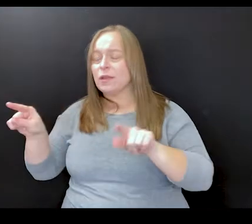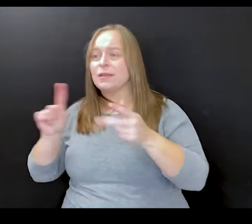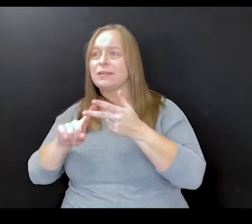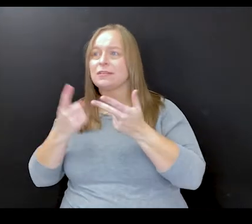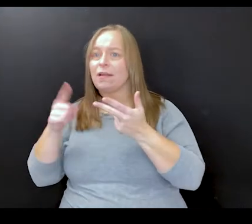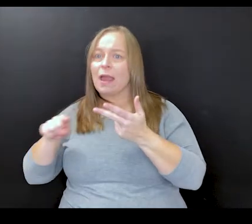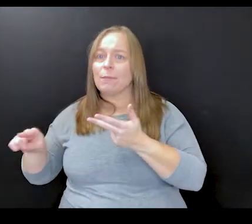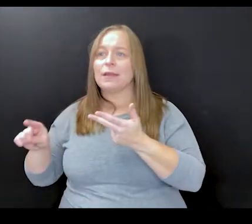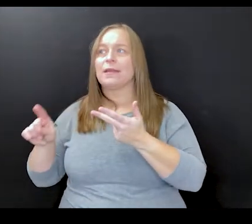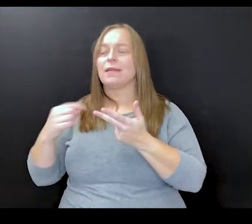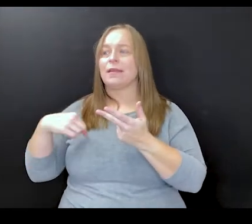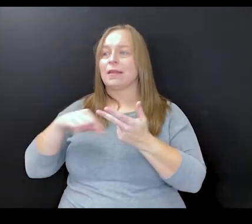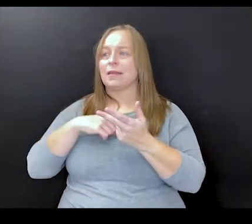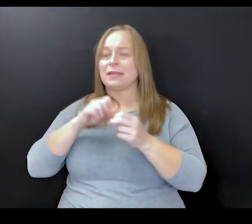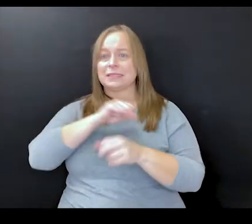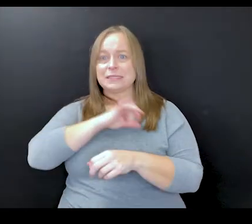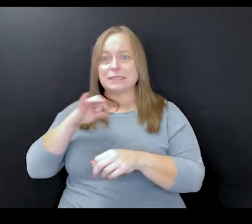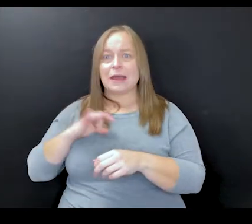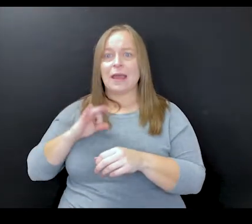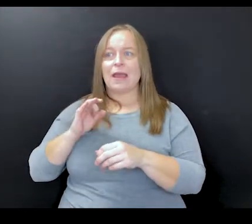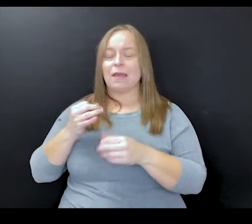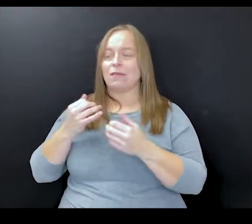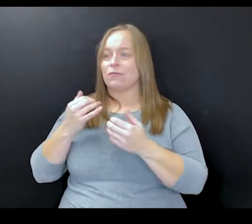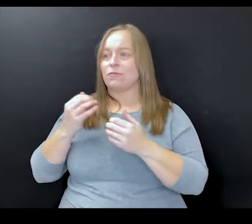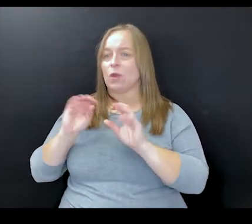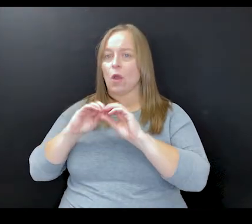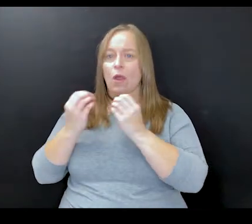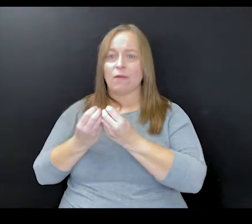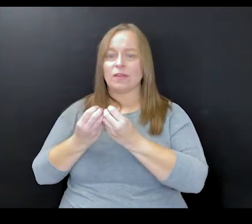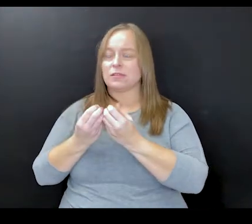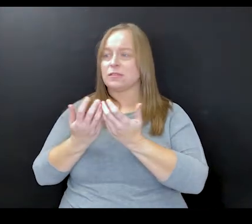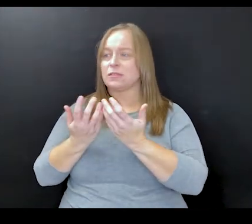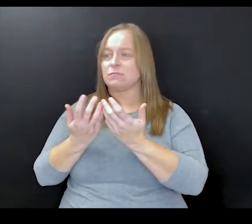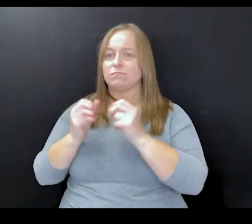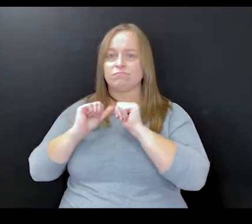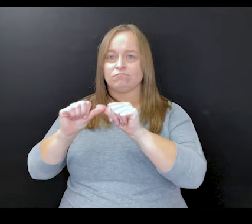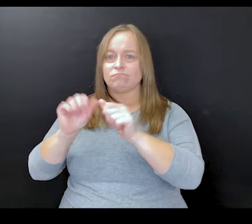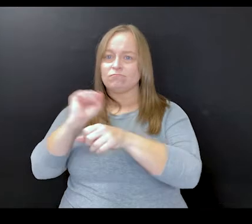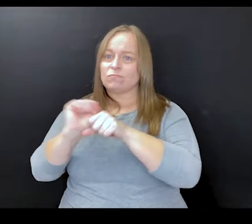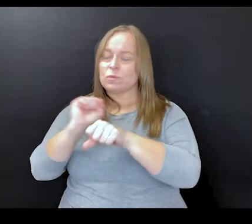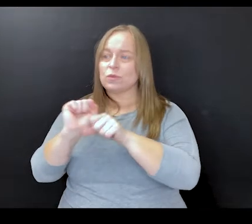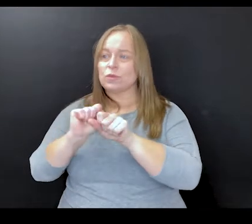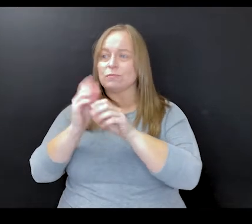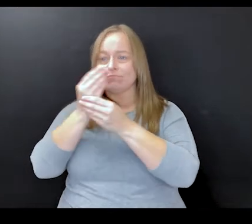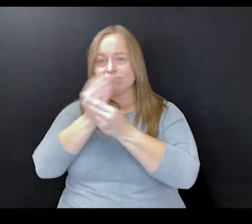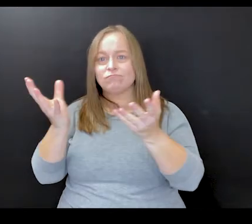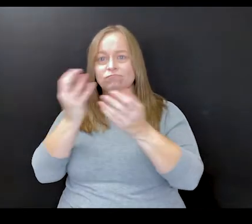that are happening and having the staff and the office continue to just move along, and now bring out information